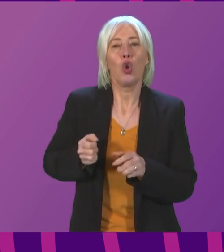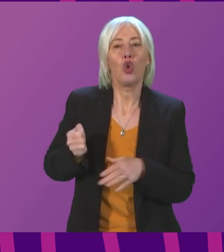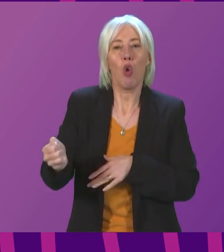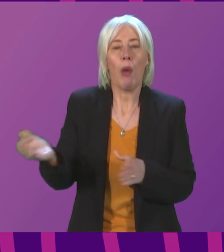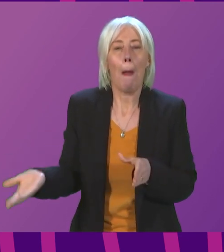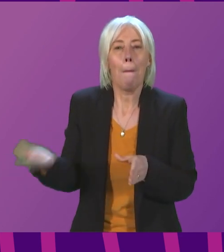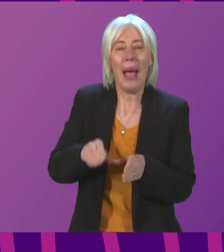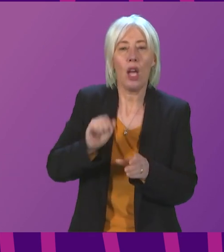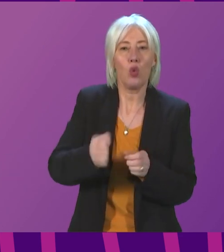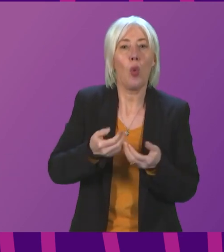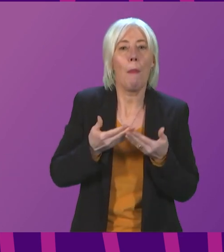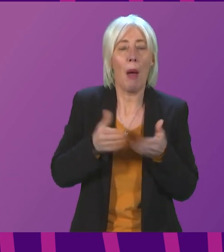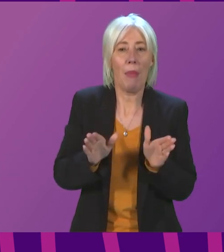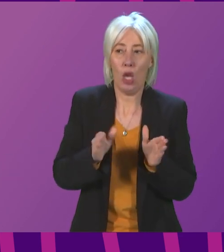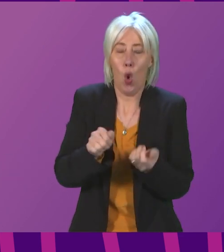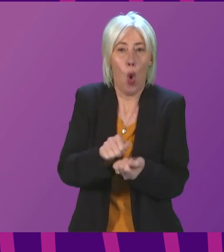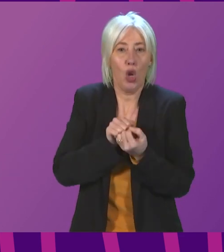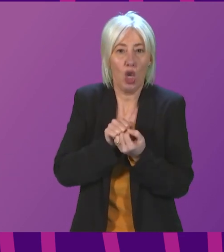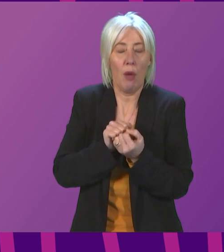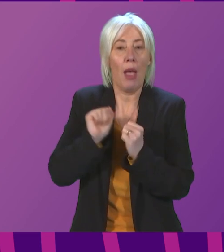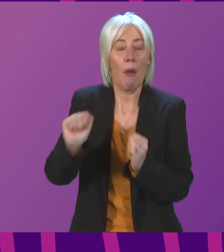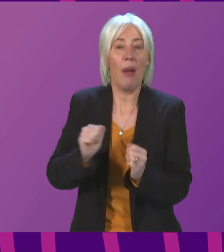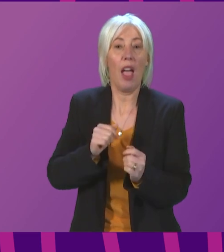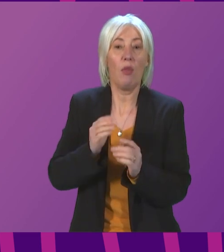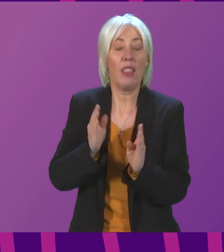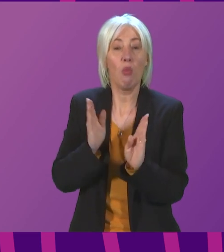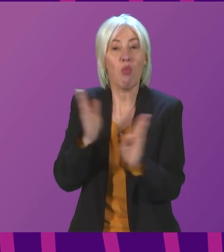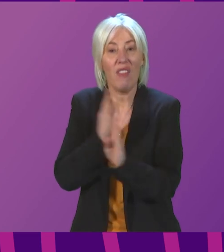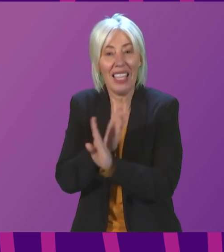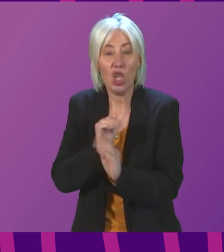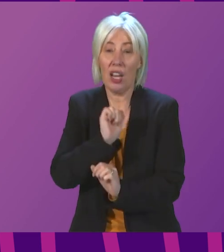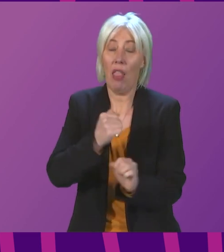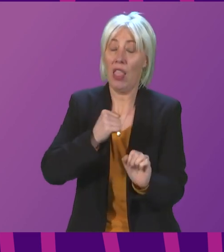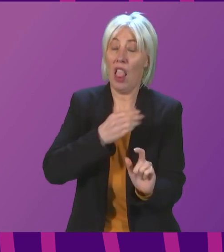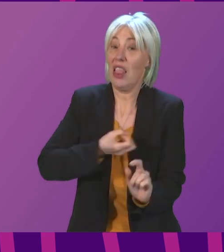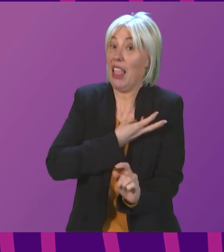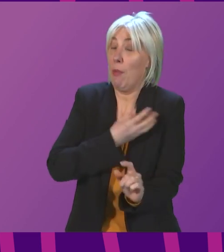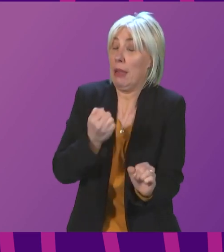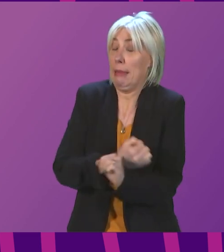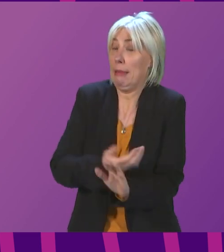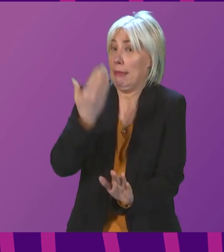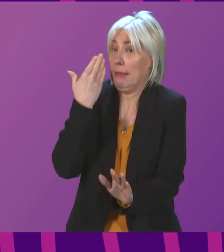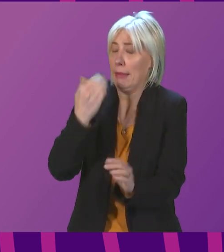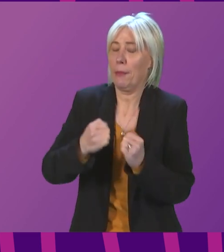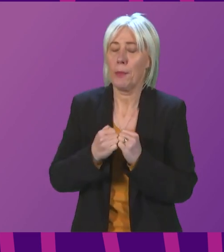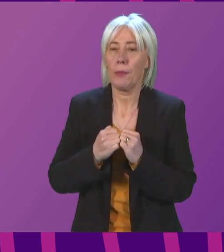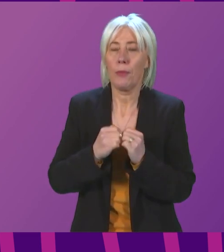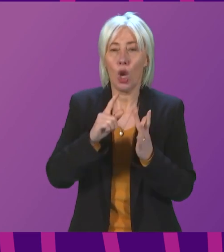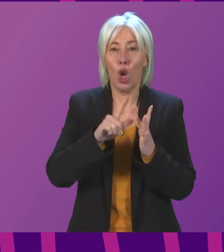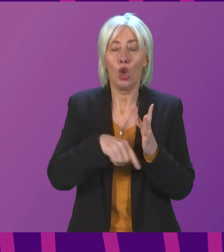delivering the nationalisation that Scottish Labour only talks about.